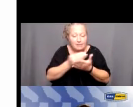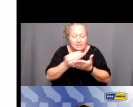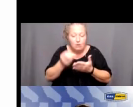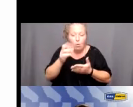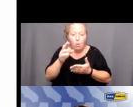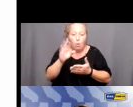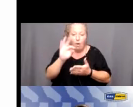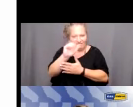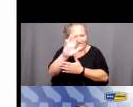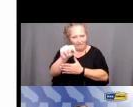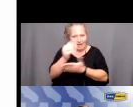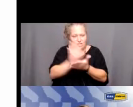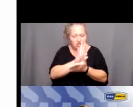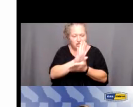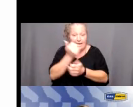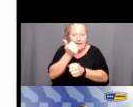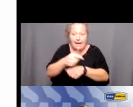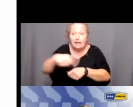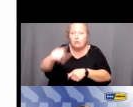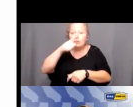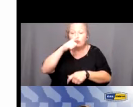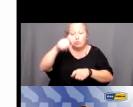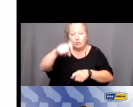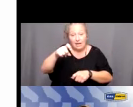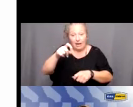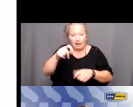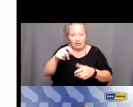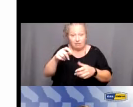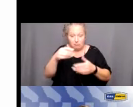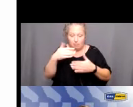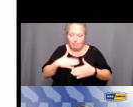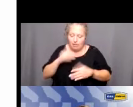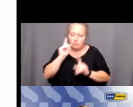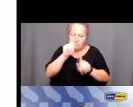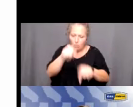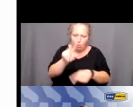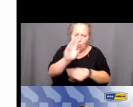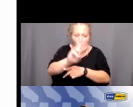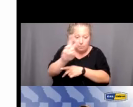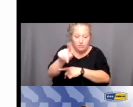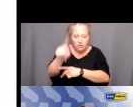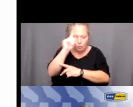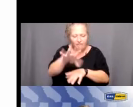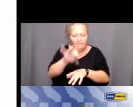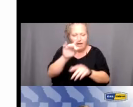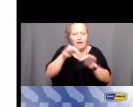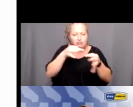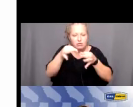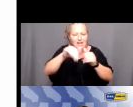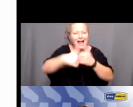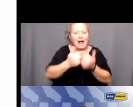call knows anyone that could benefit from these materials, please go to the the website, and you'll find instructions on how to order.